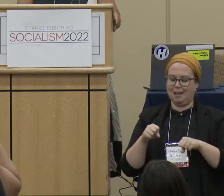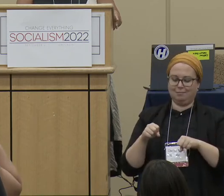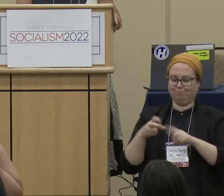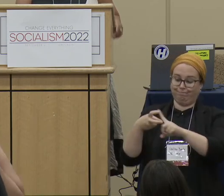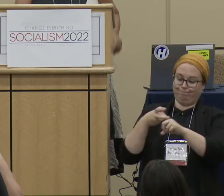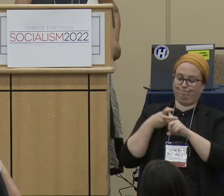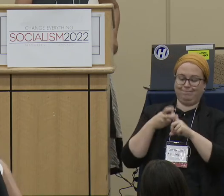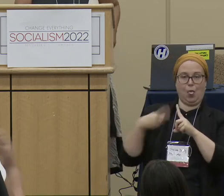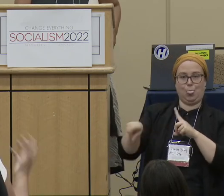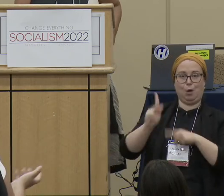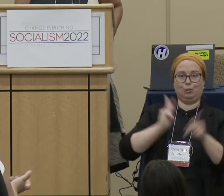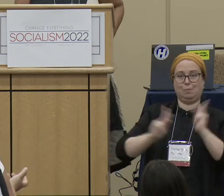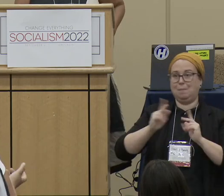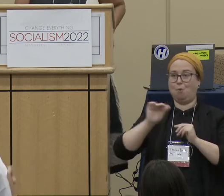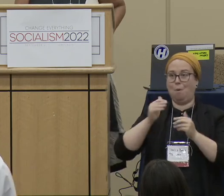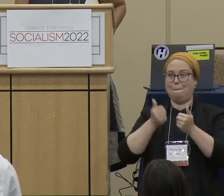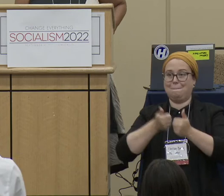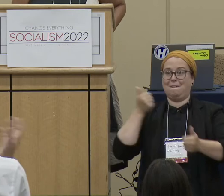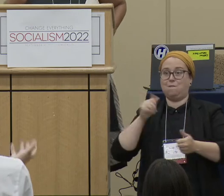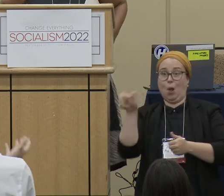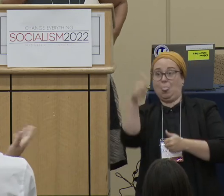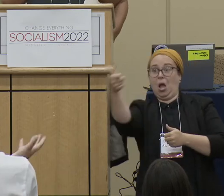I guess I have a general question about how can I get